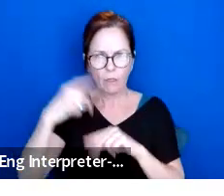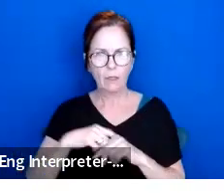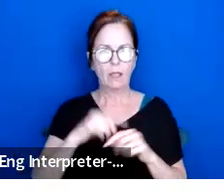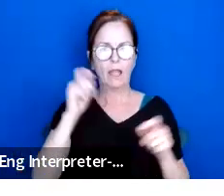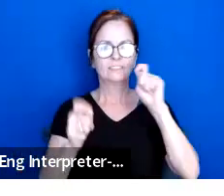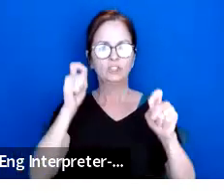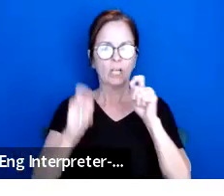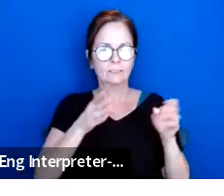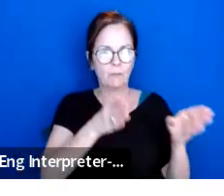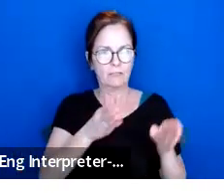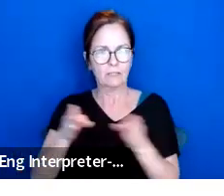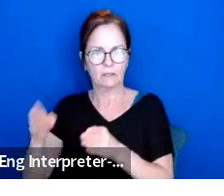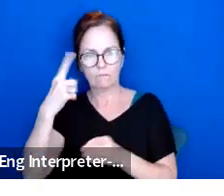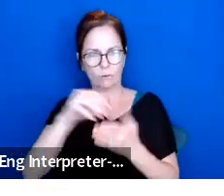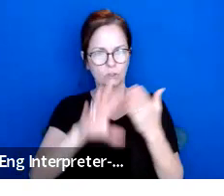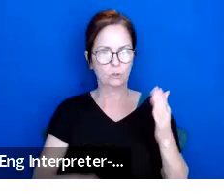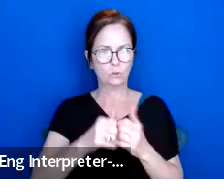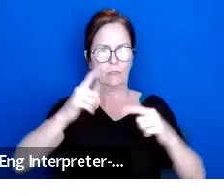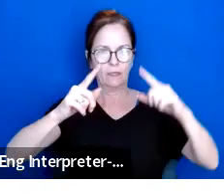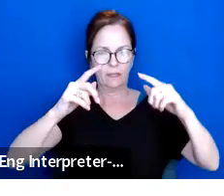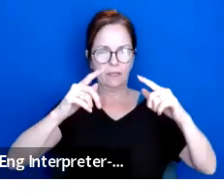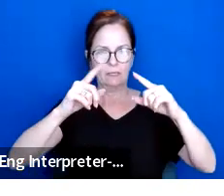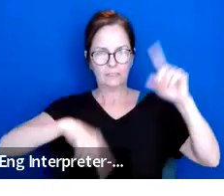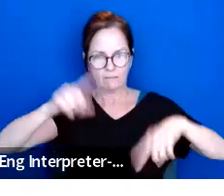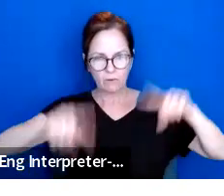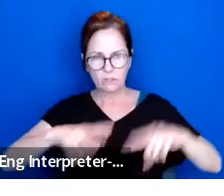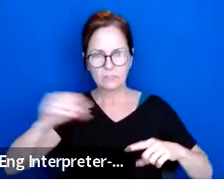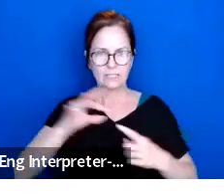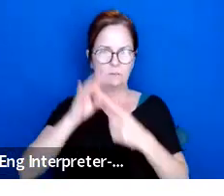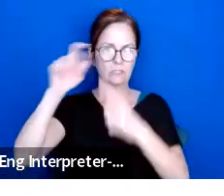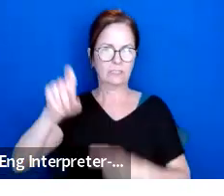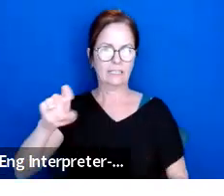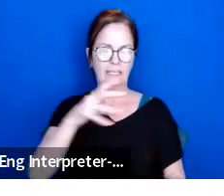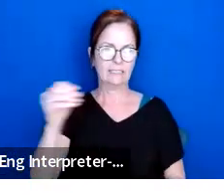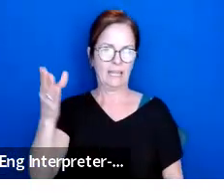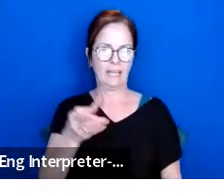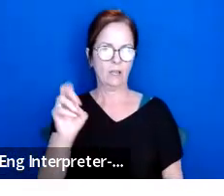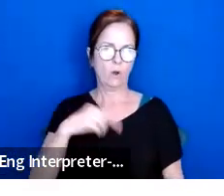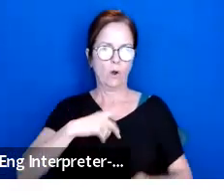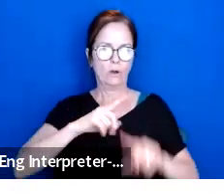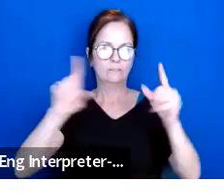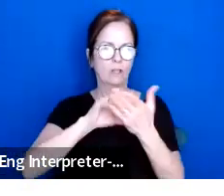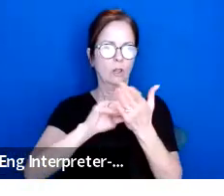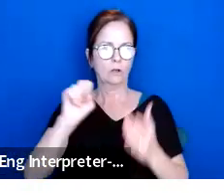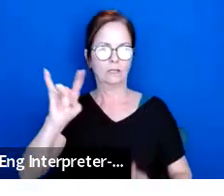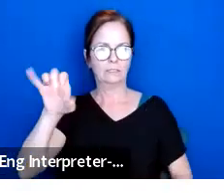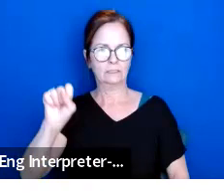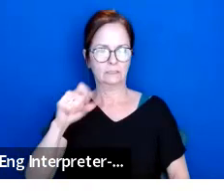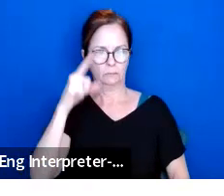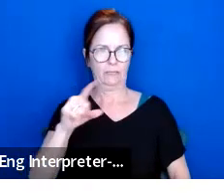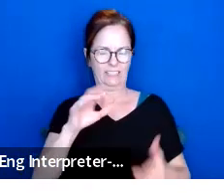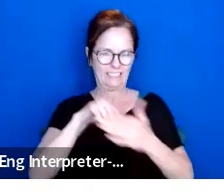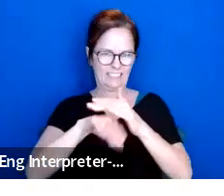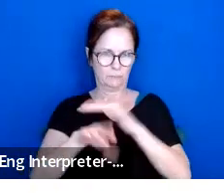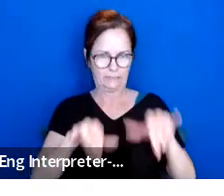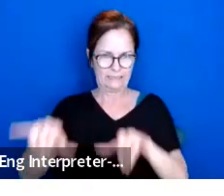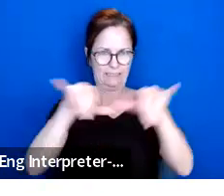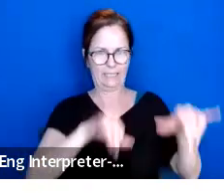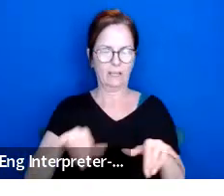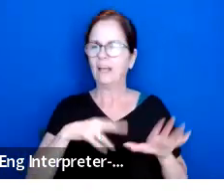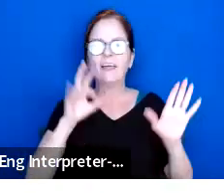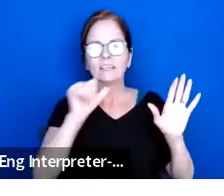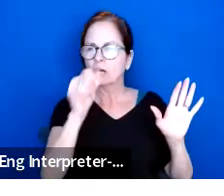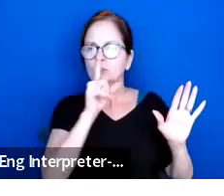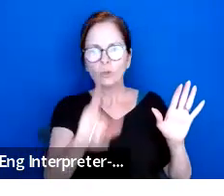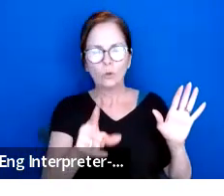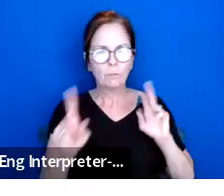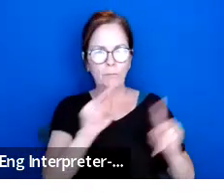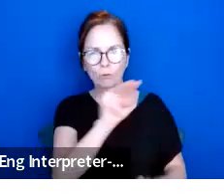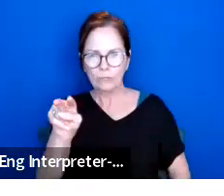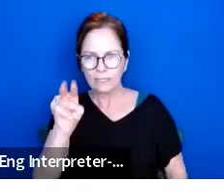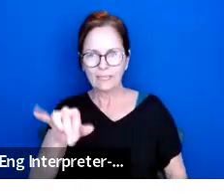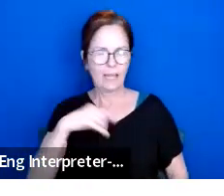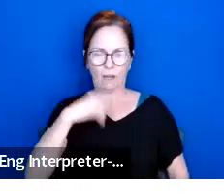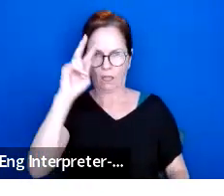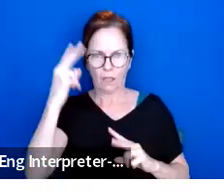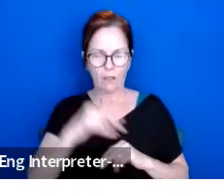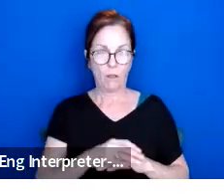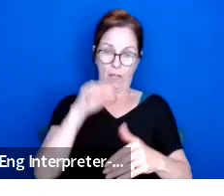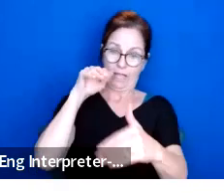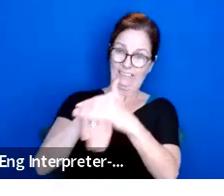This is just not true. This is not what that standard is for. Accessibility is not a methodology.